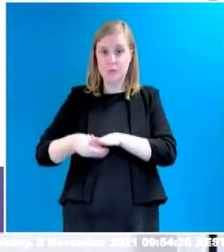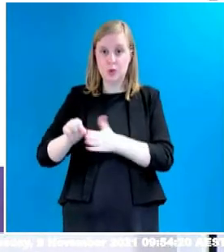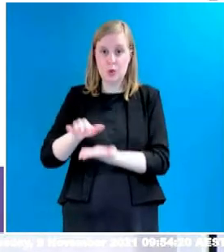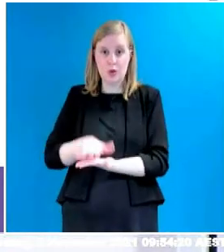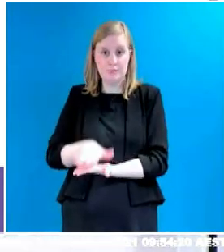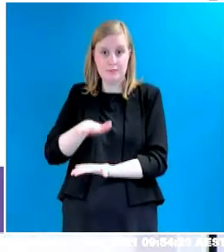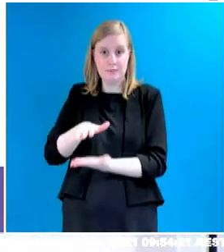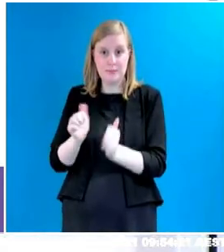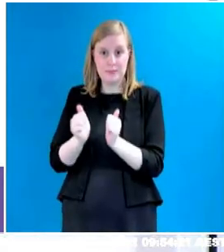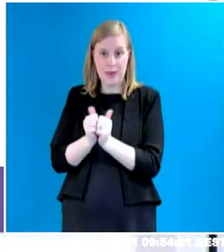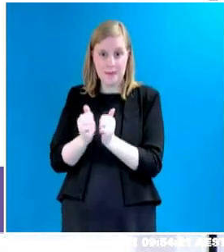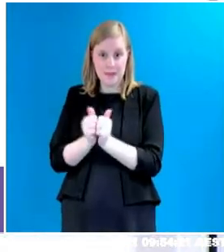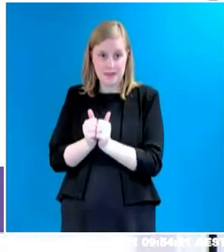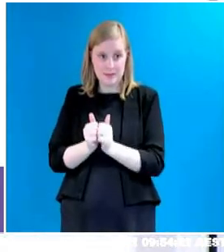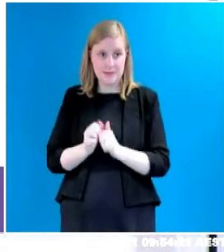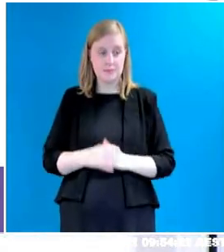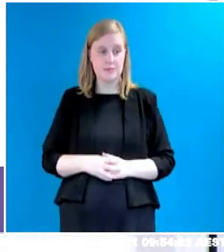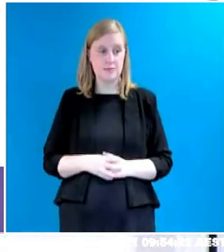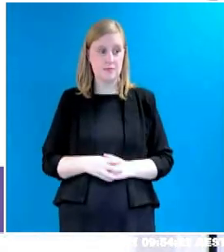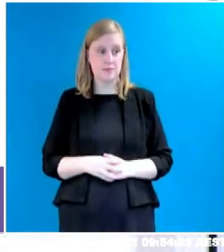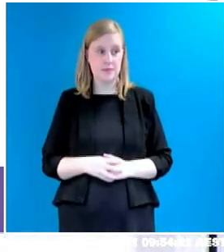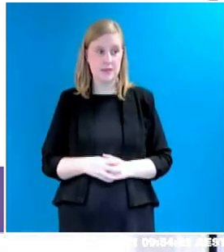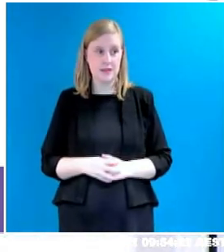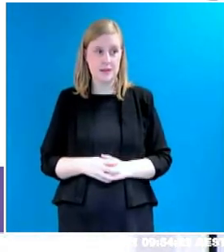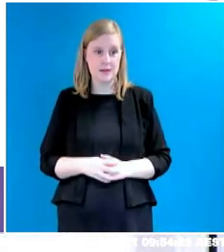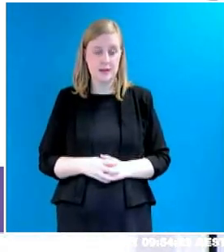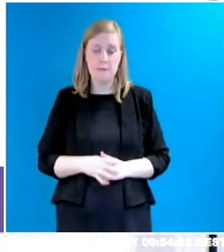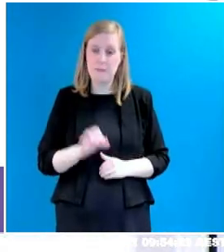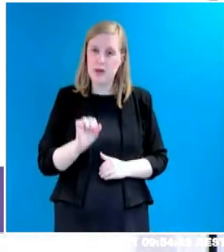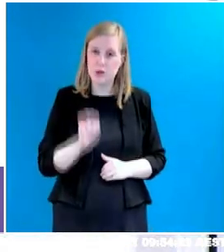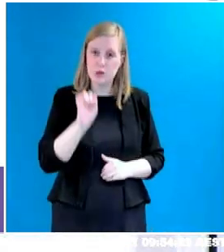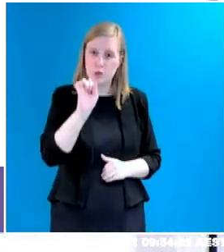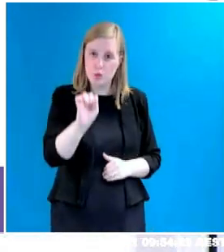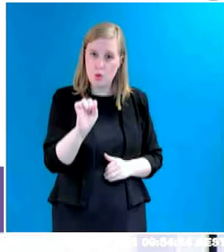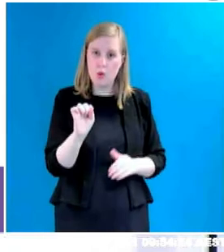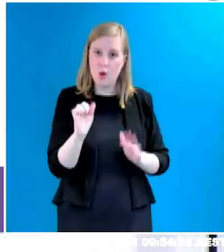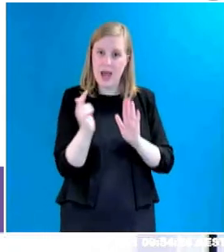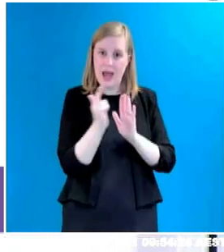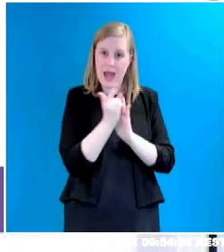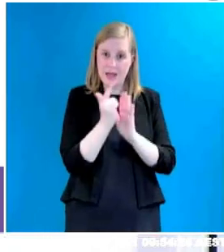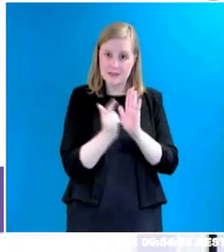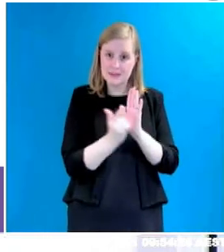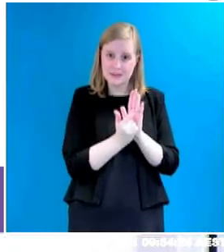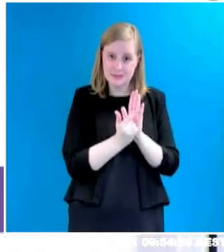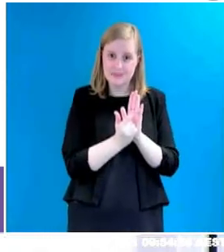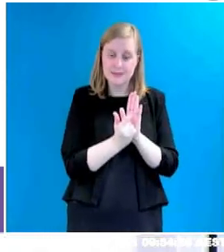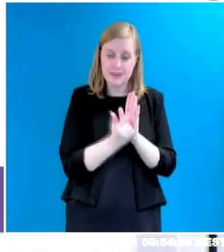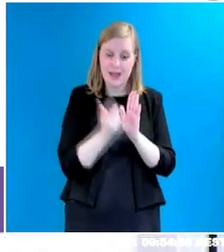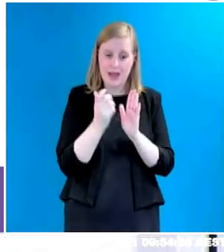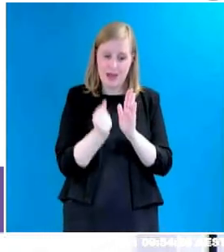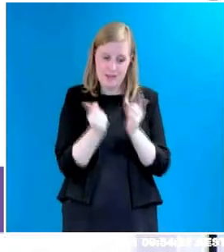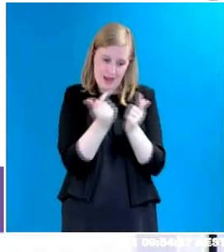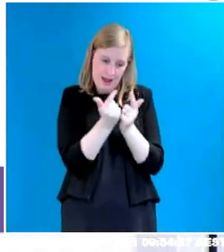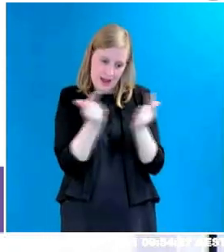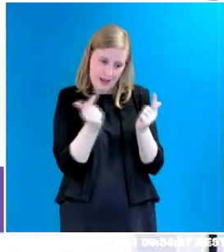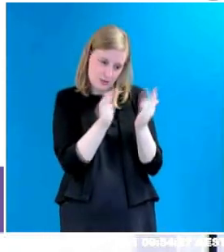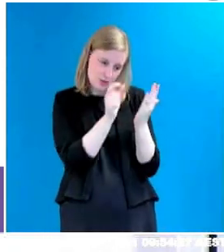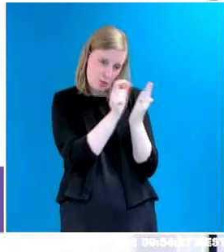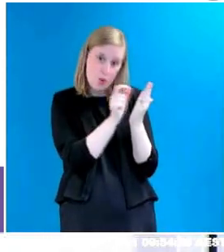The language used in the ACT Act in part takes the language from the